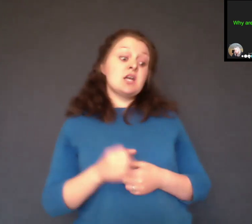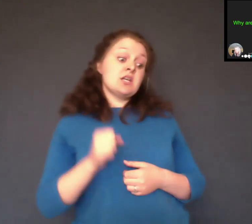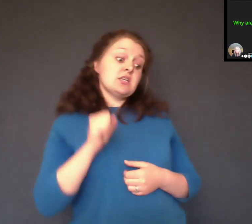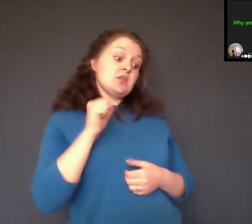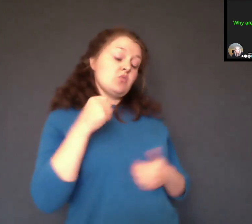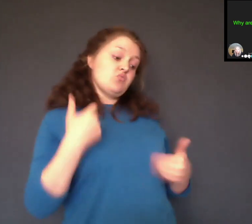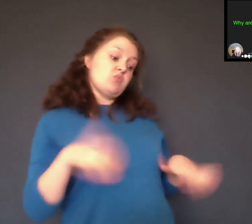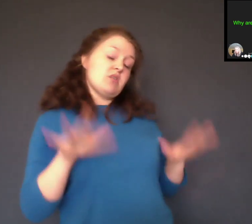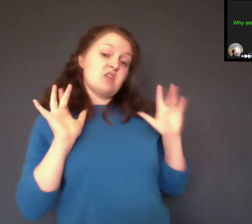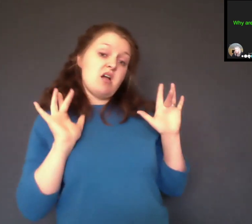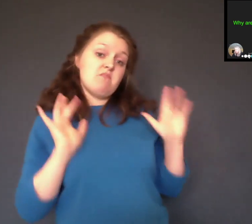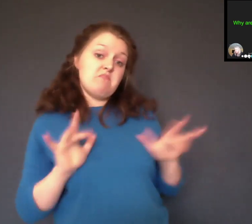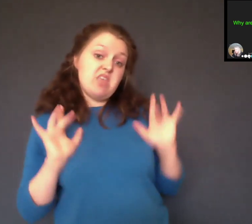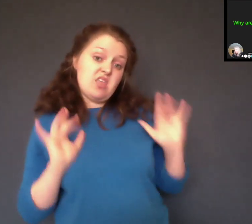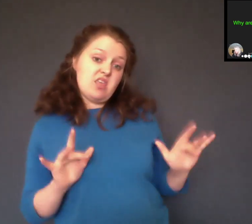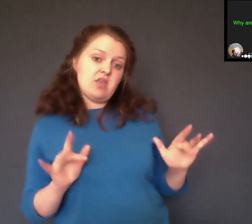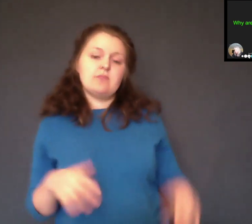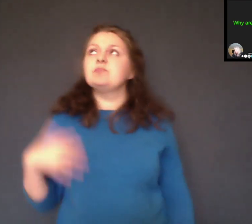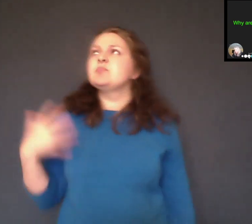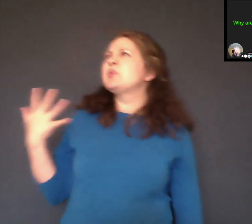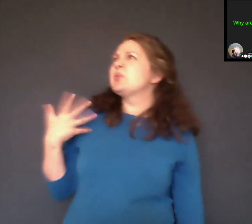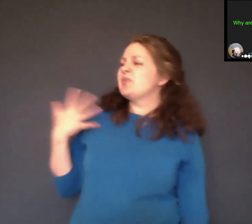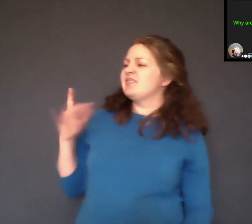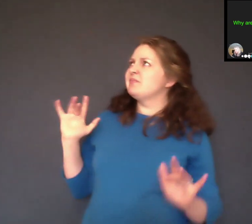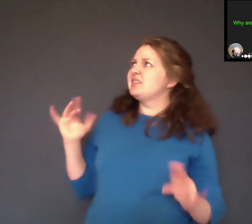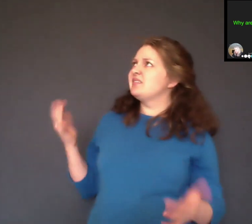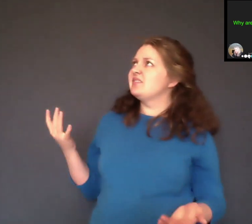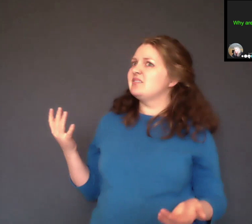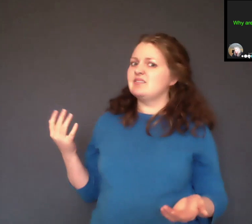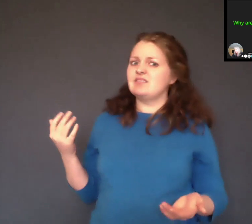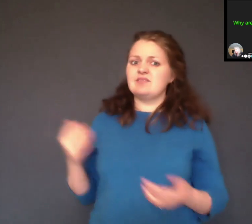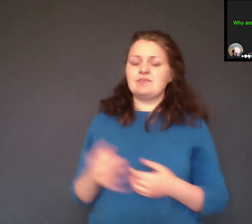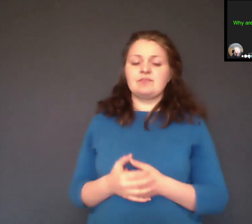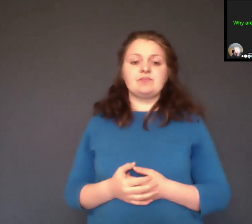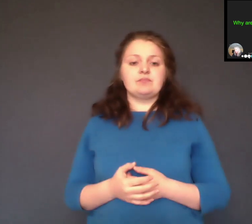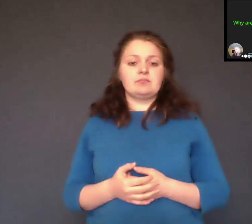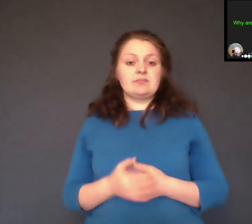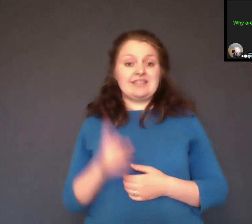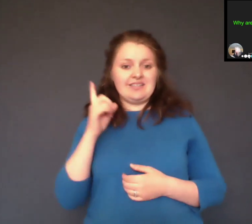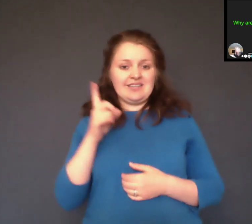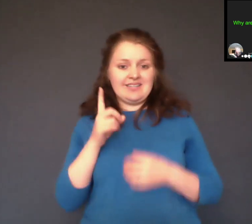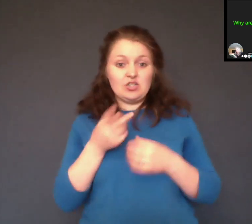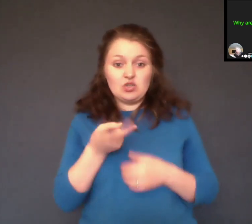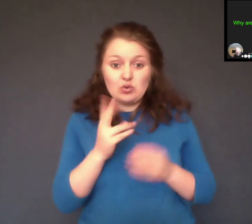the roof murmured what is harvey said looking back at hood who had two more of the globes at his lips